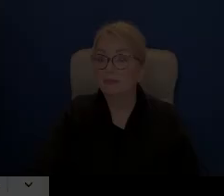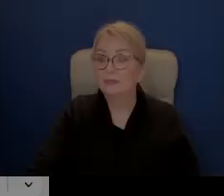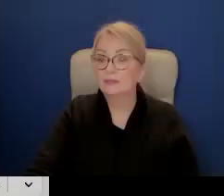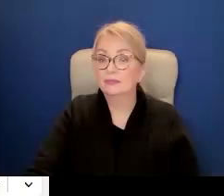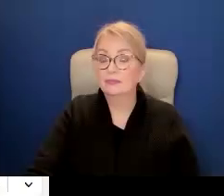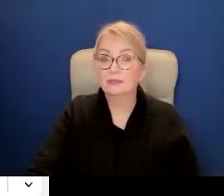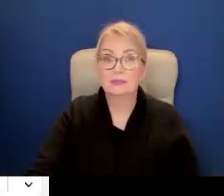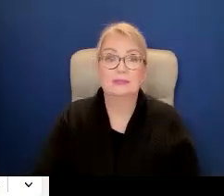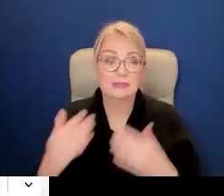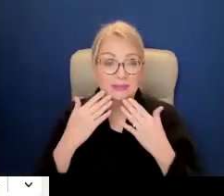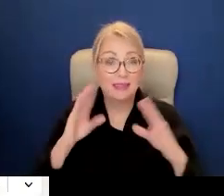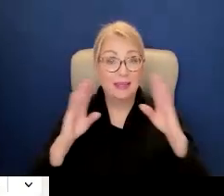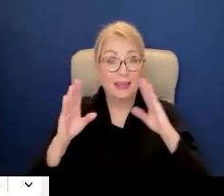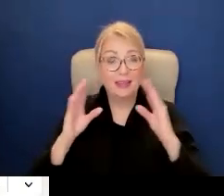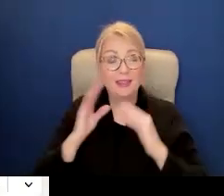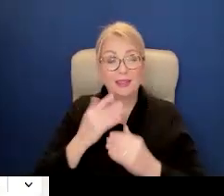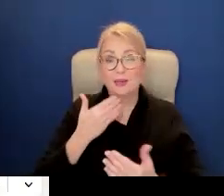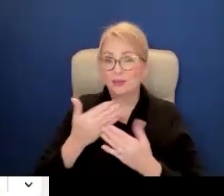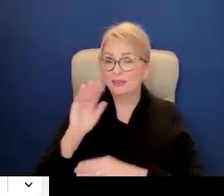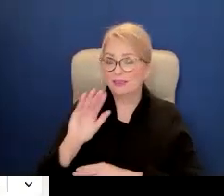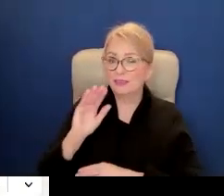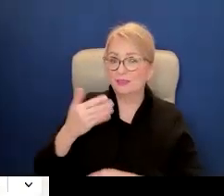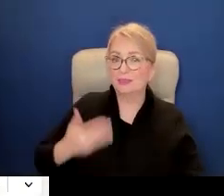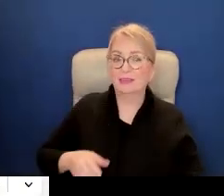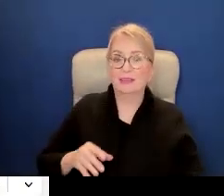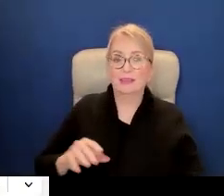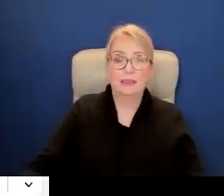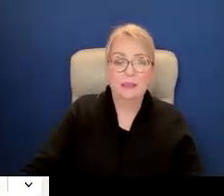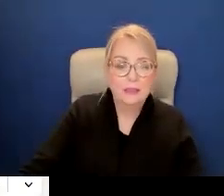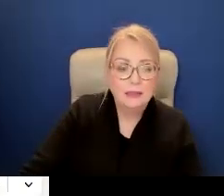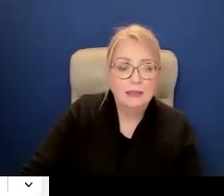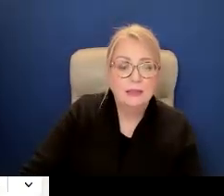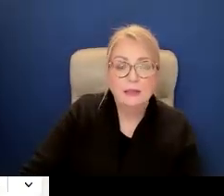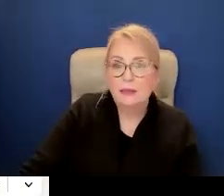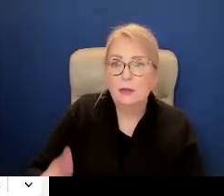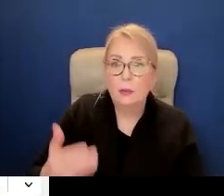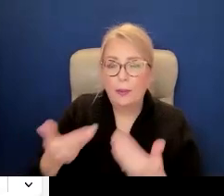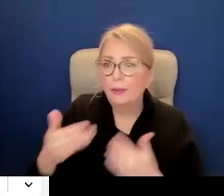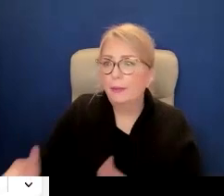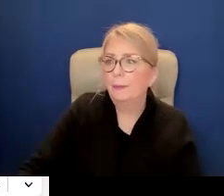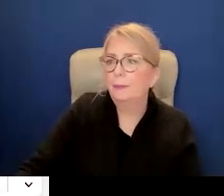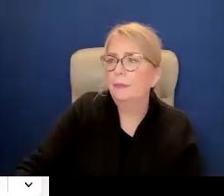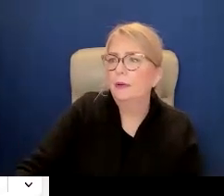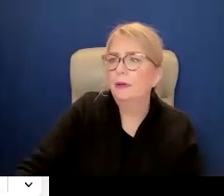Hi, everyone. Good afternoon. Nice to see you all. Welcome. Today will be myself.